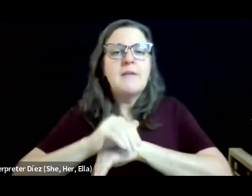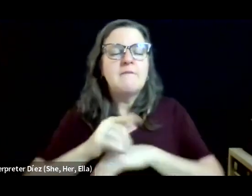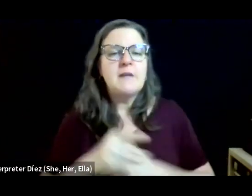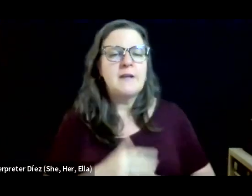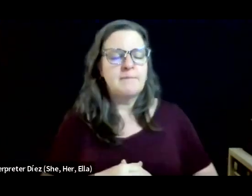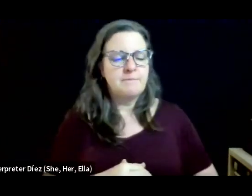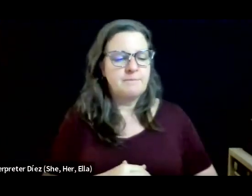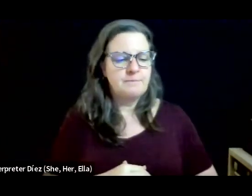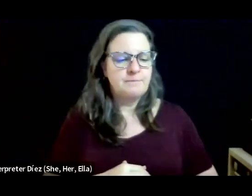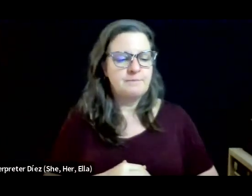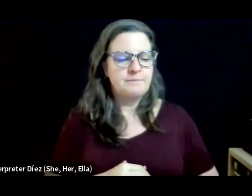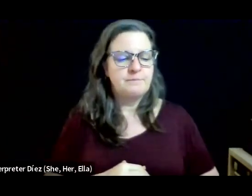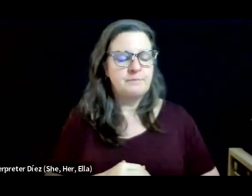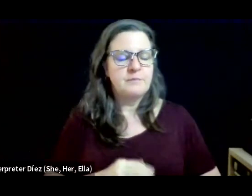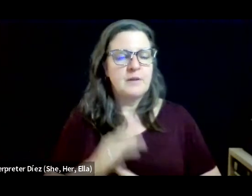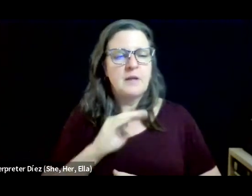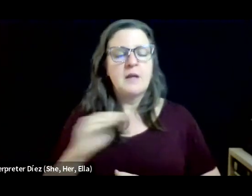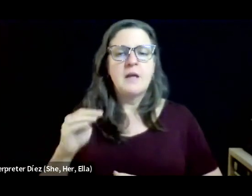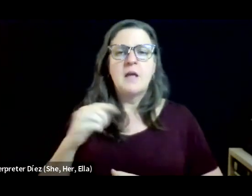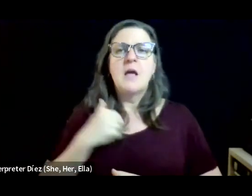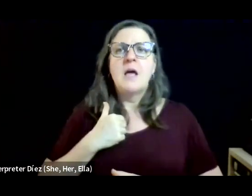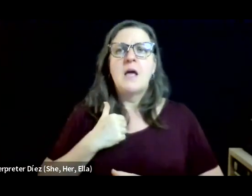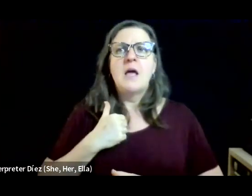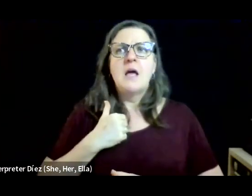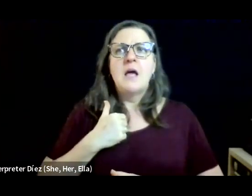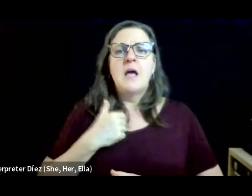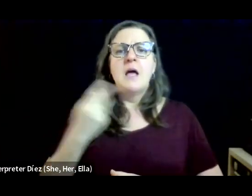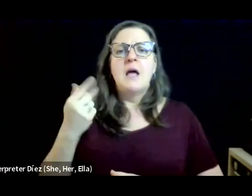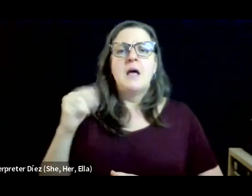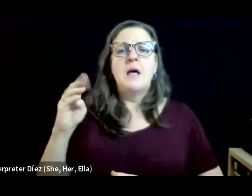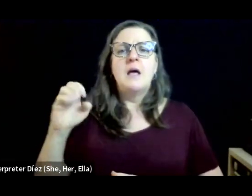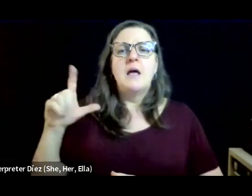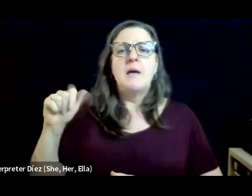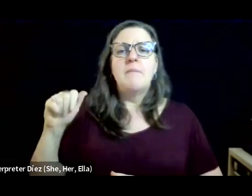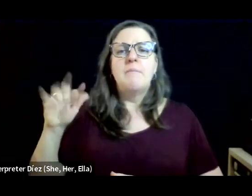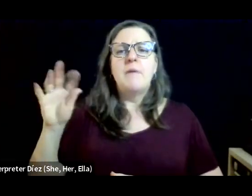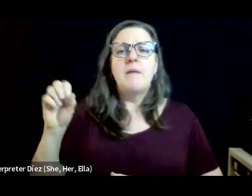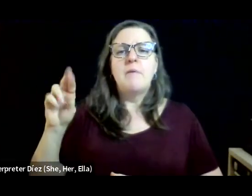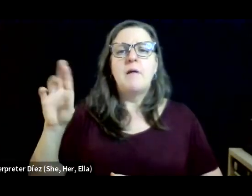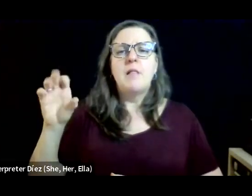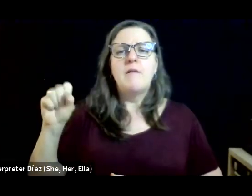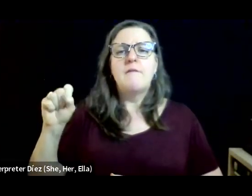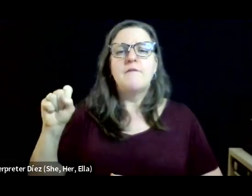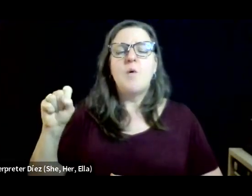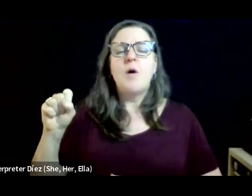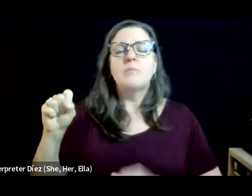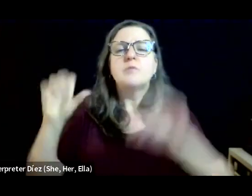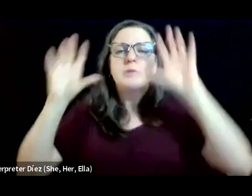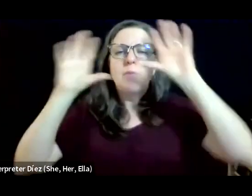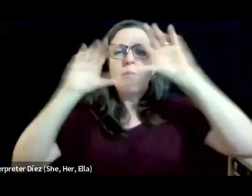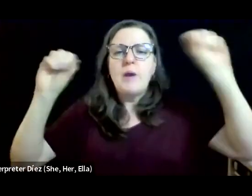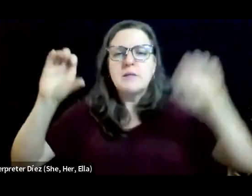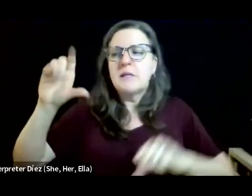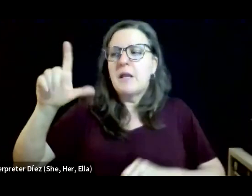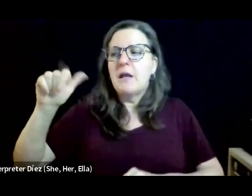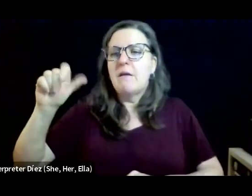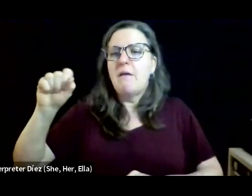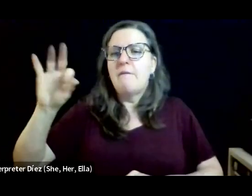Um, I am Pamela Ford, President of the Classified Union. And I just had a question.